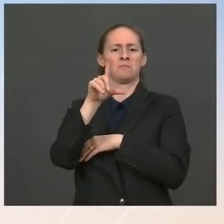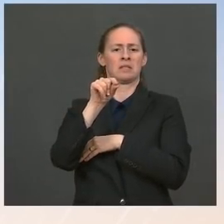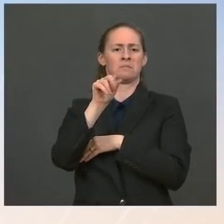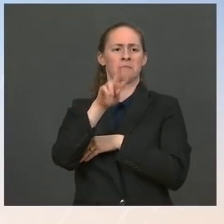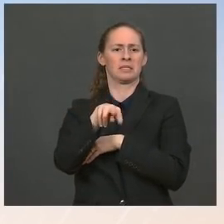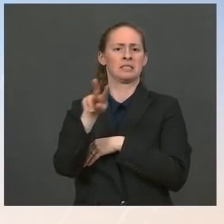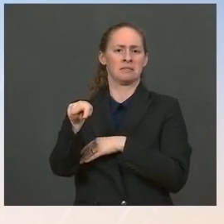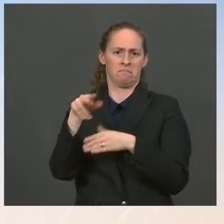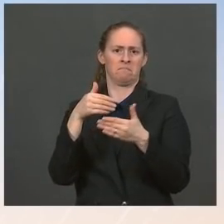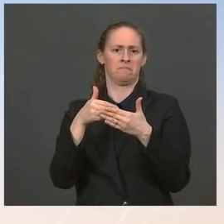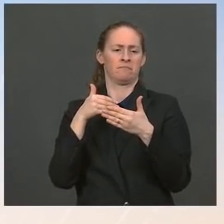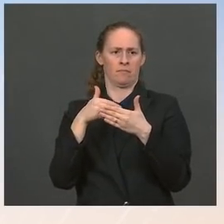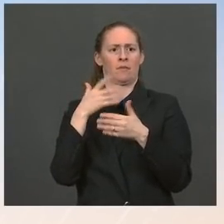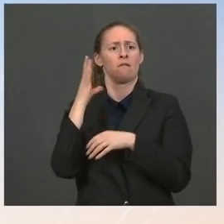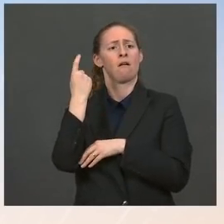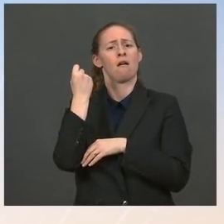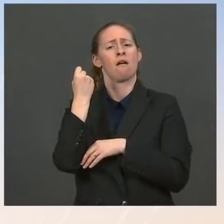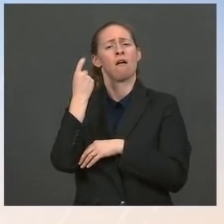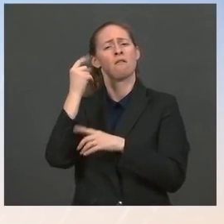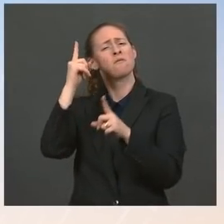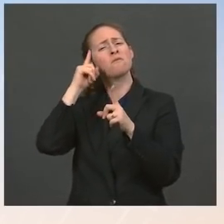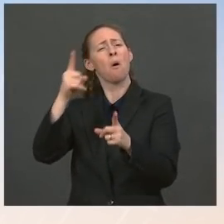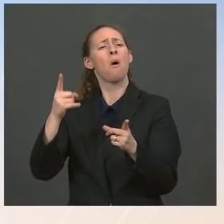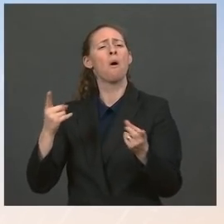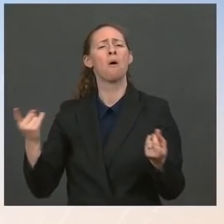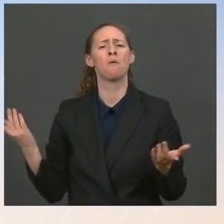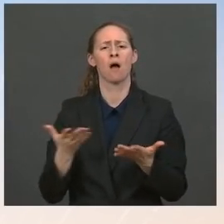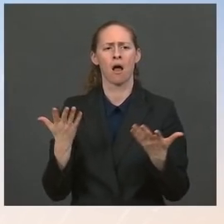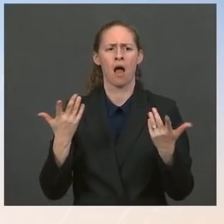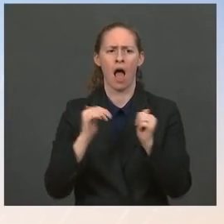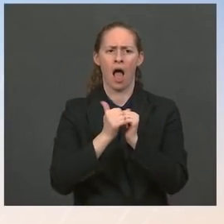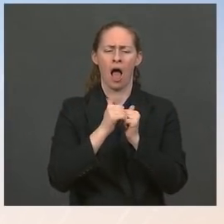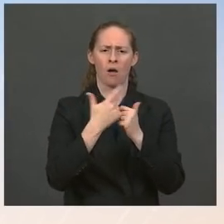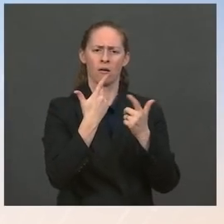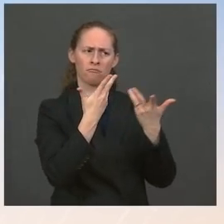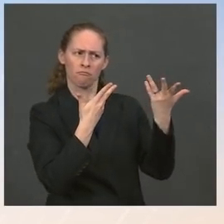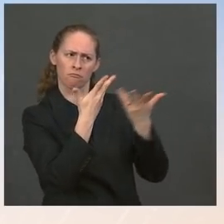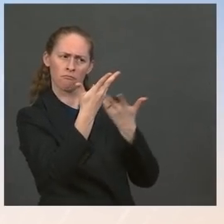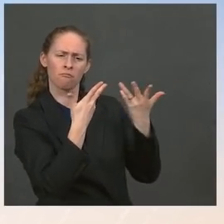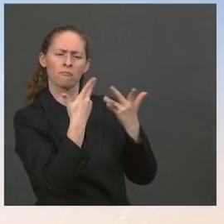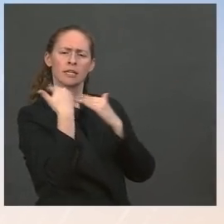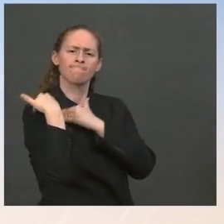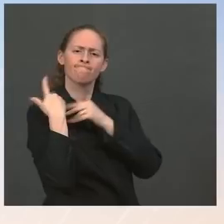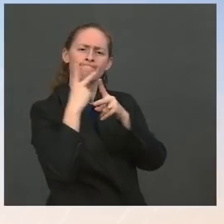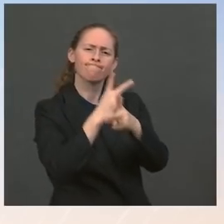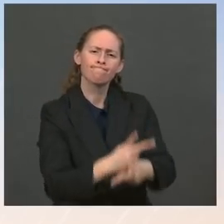manage the competition between our countries, not only -- not about seeking specific deliverables,